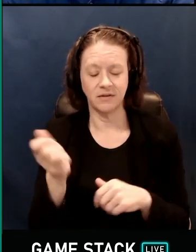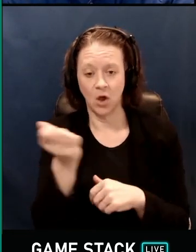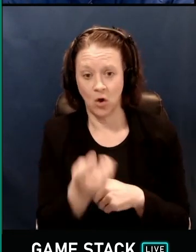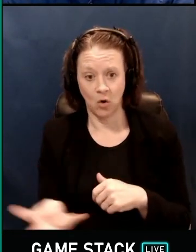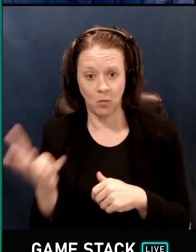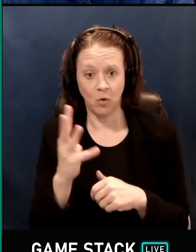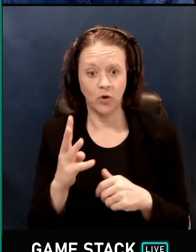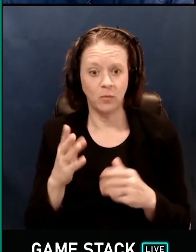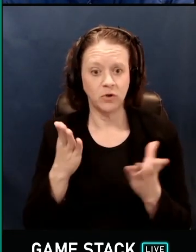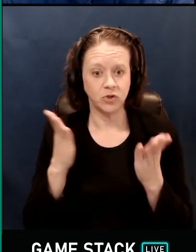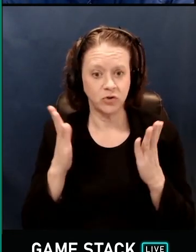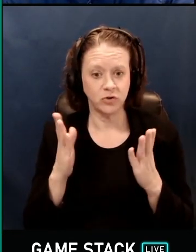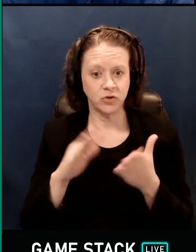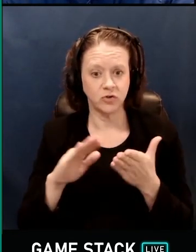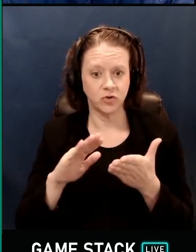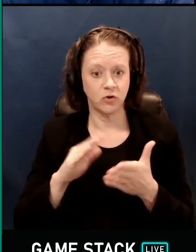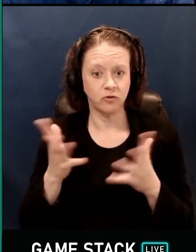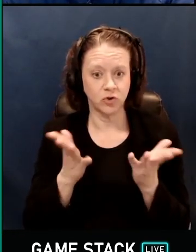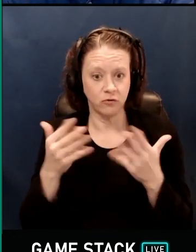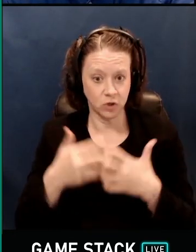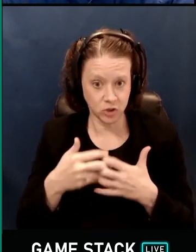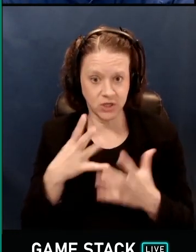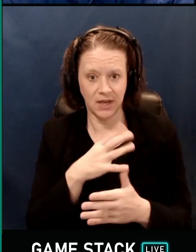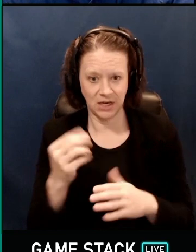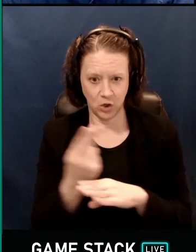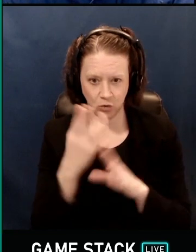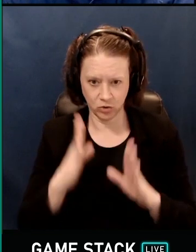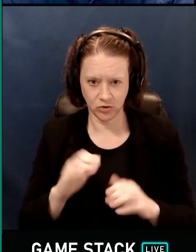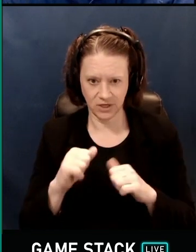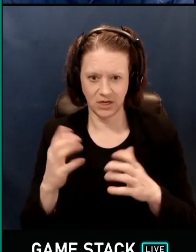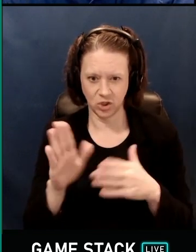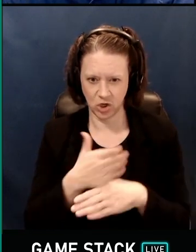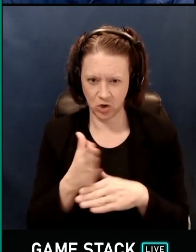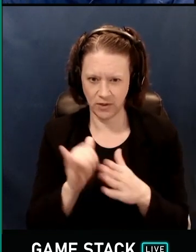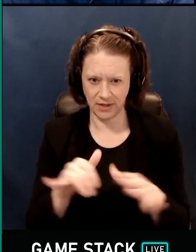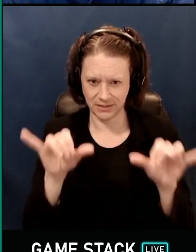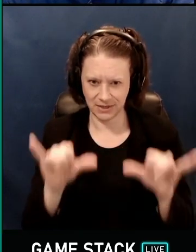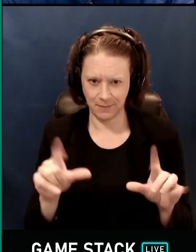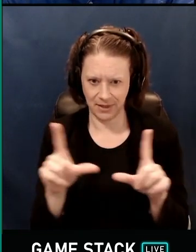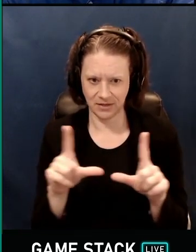the same license. And it's automatically and collectively managed.